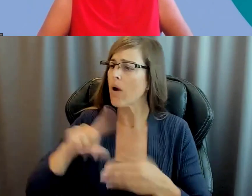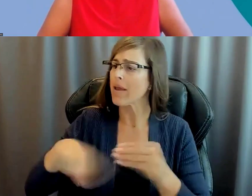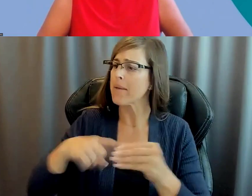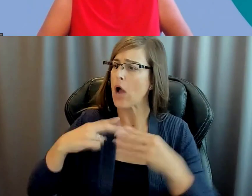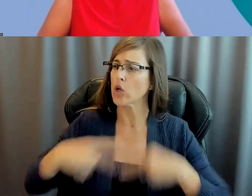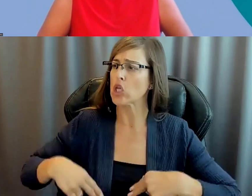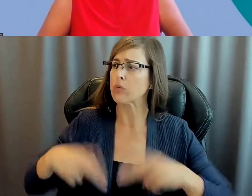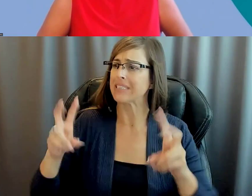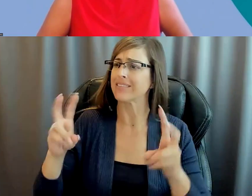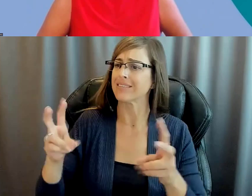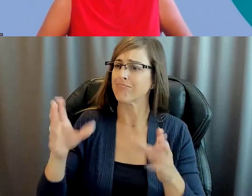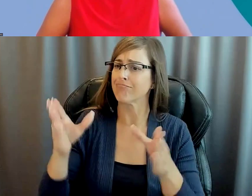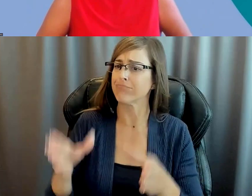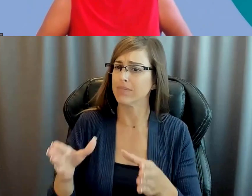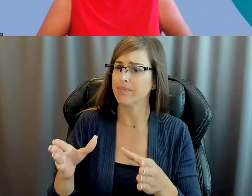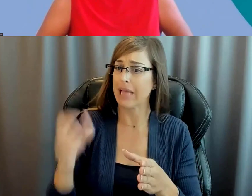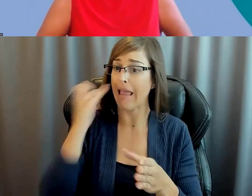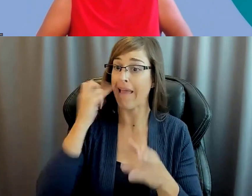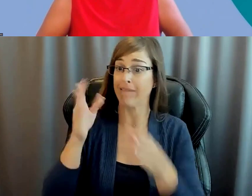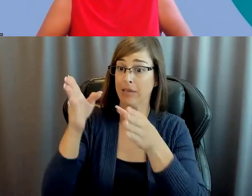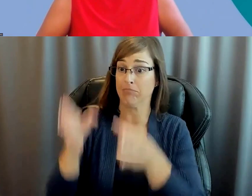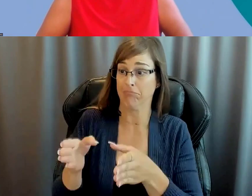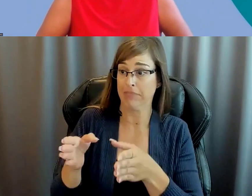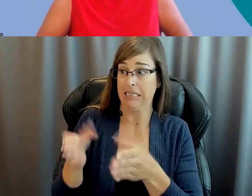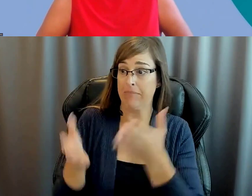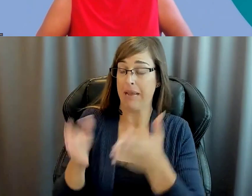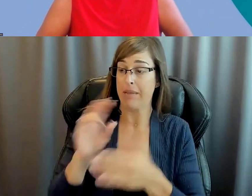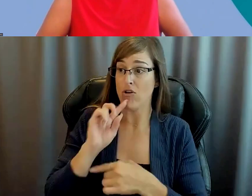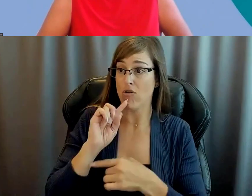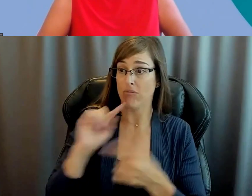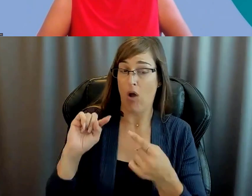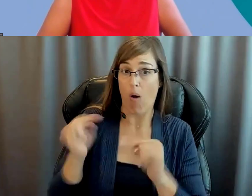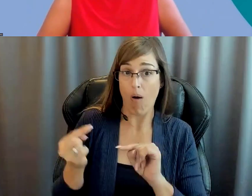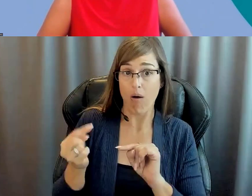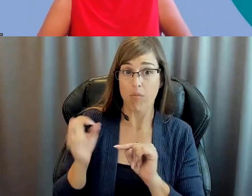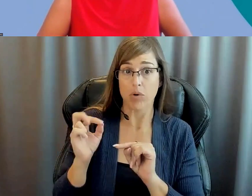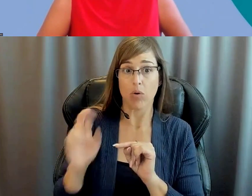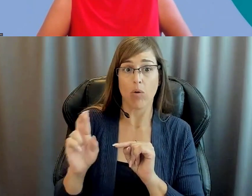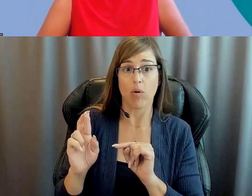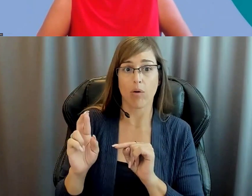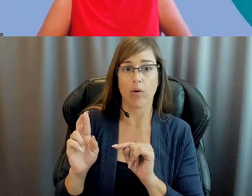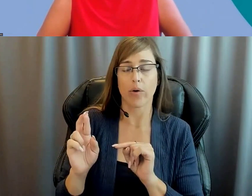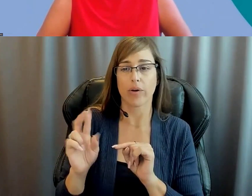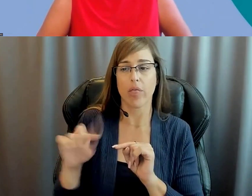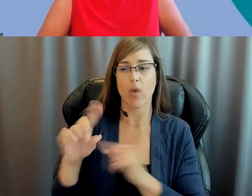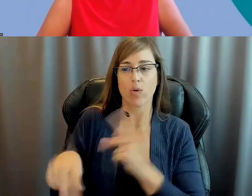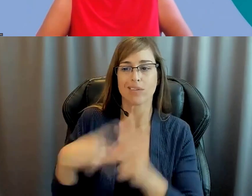It seems like if there's human subjects that may have potentially been harmed and those types of administrative actions